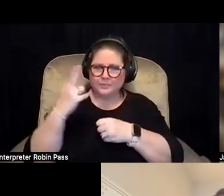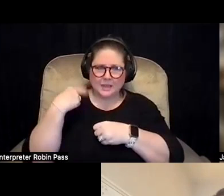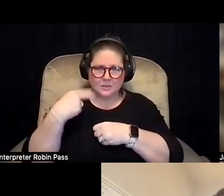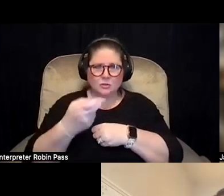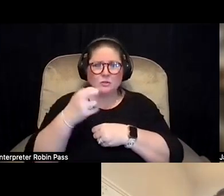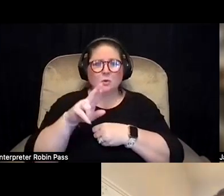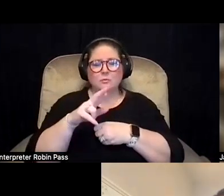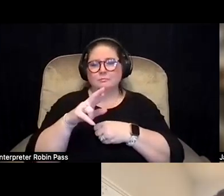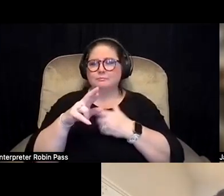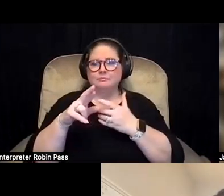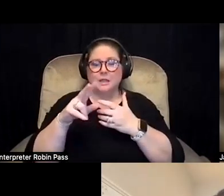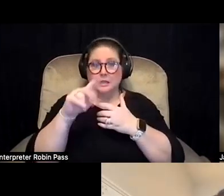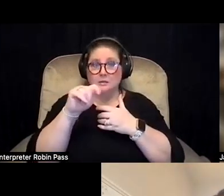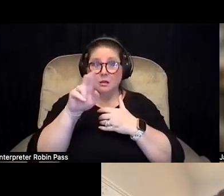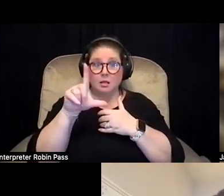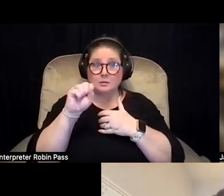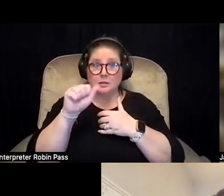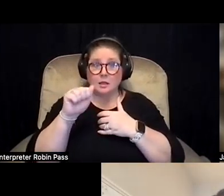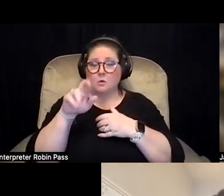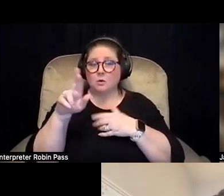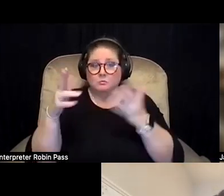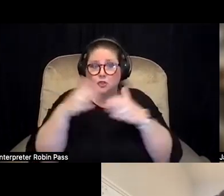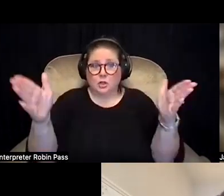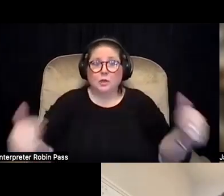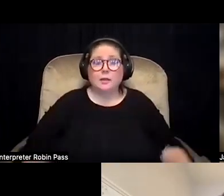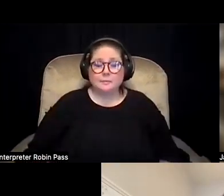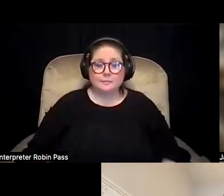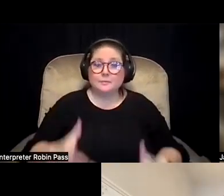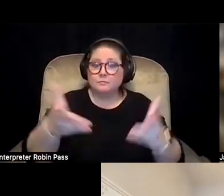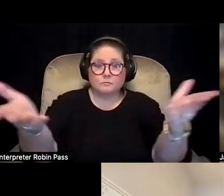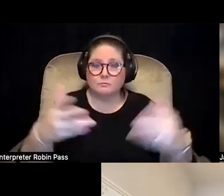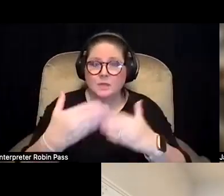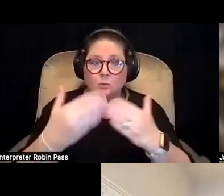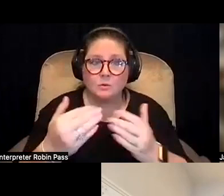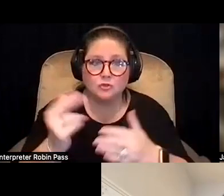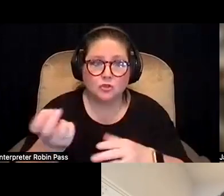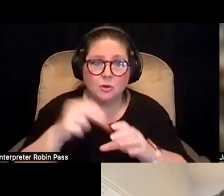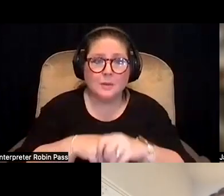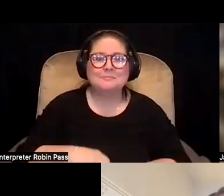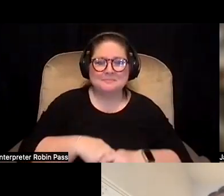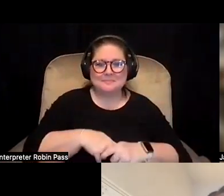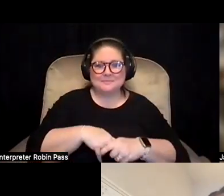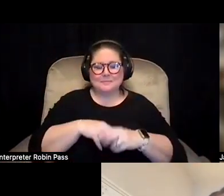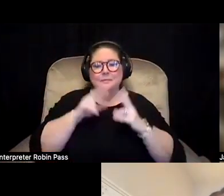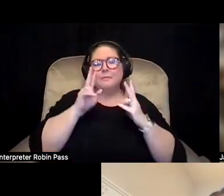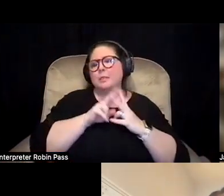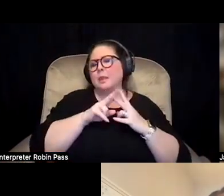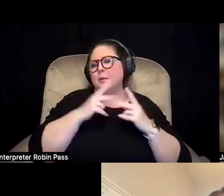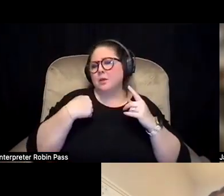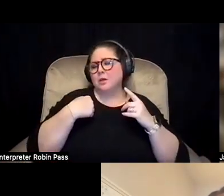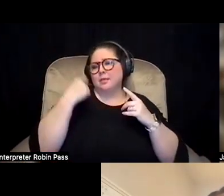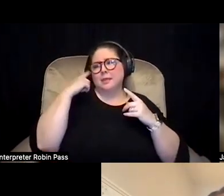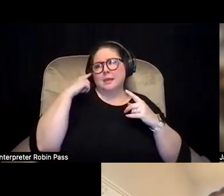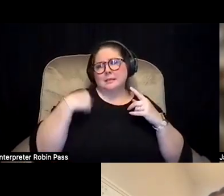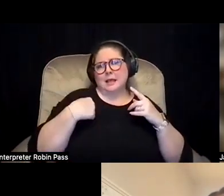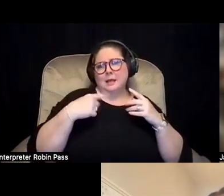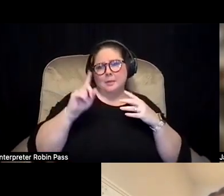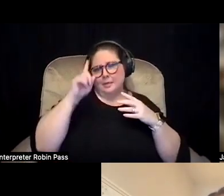whoever wants to kick us off go right ahead um i can go a couple of things that come to mind um